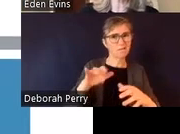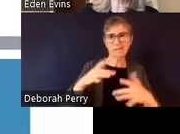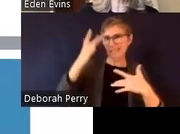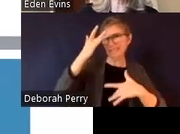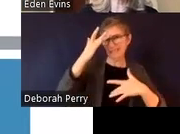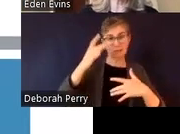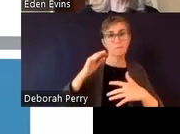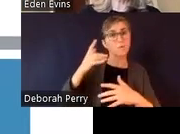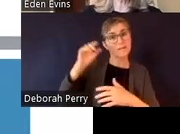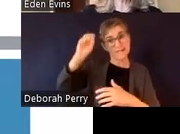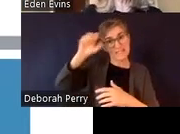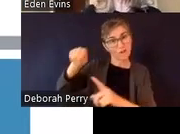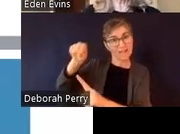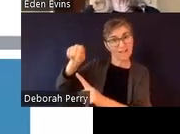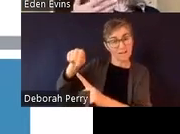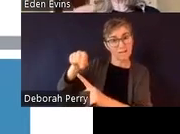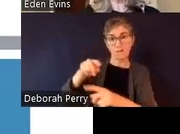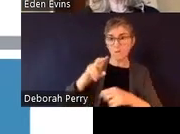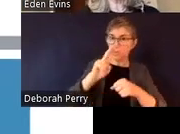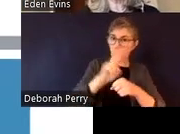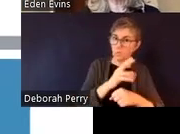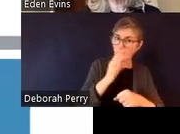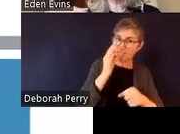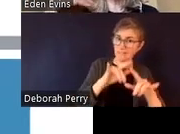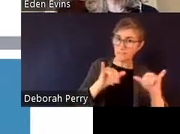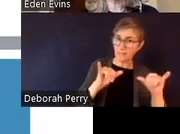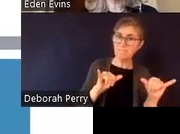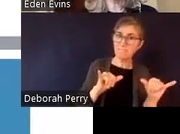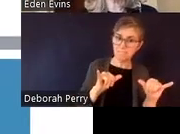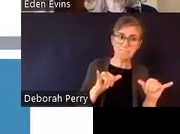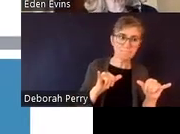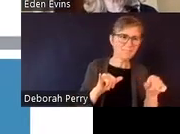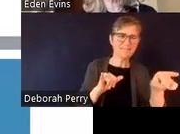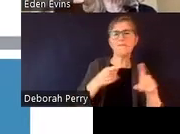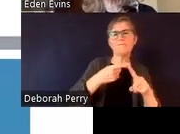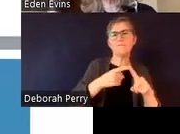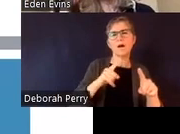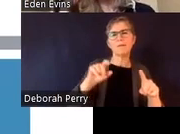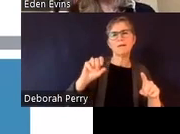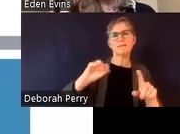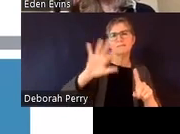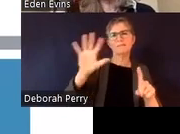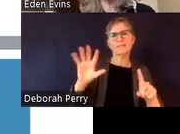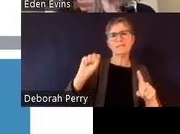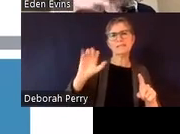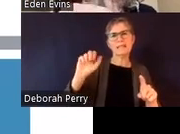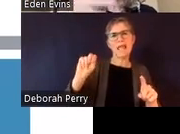schizophrenia. This is from Scandinavia. Out of about 50,000 people joining the military,